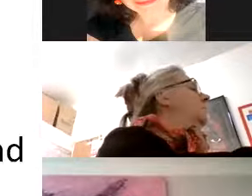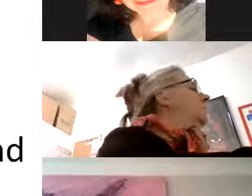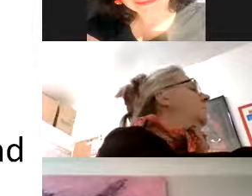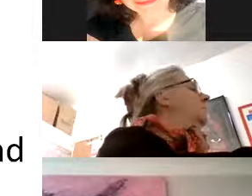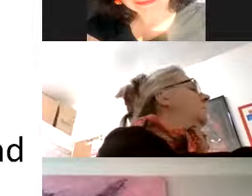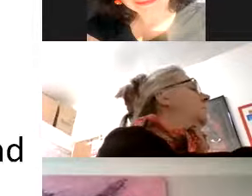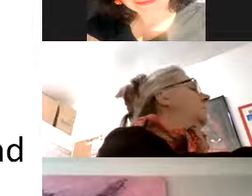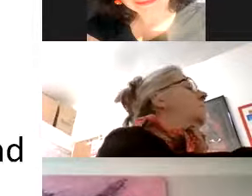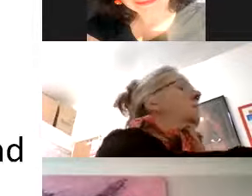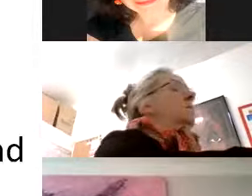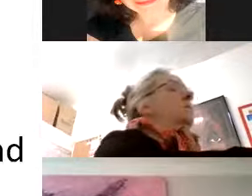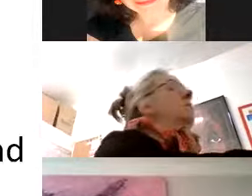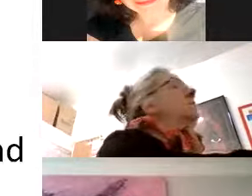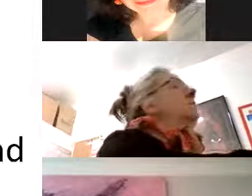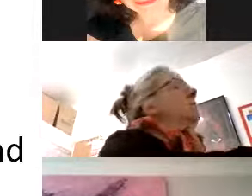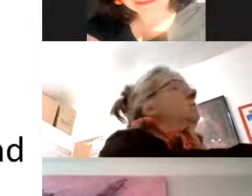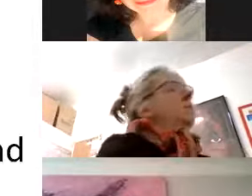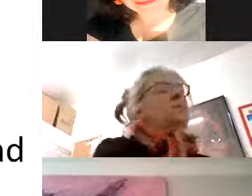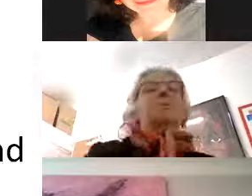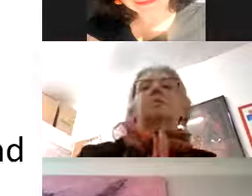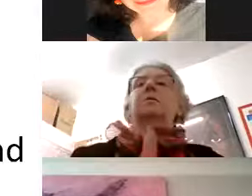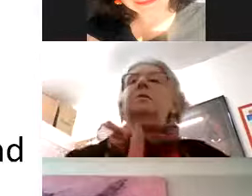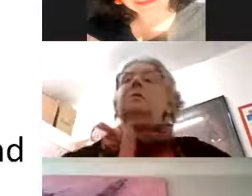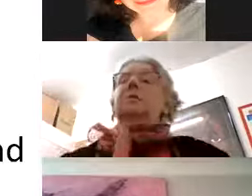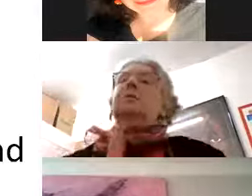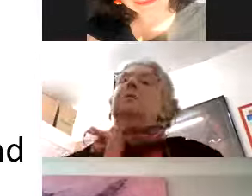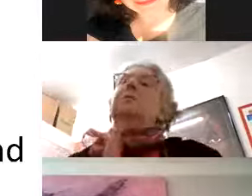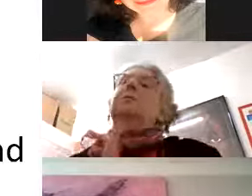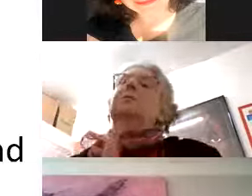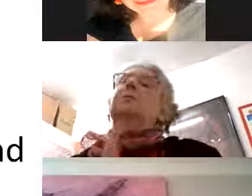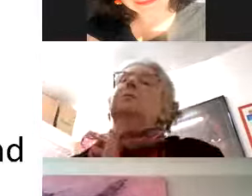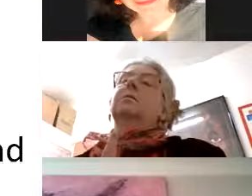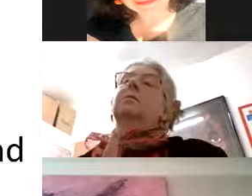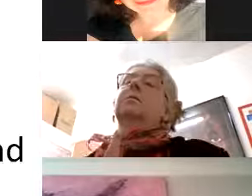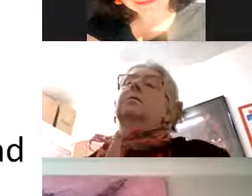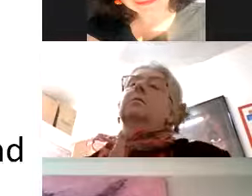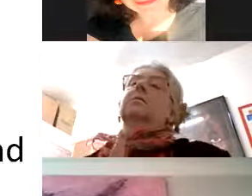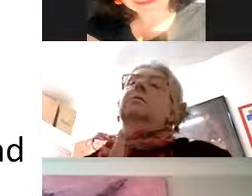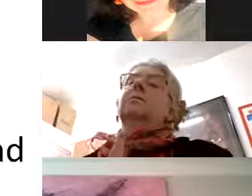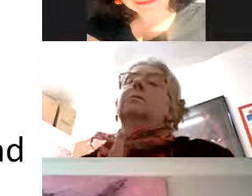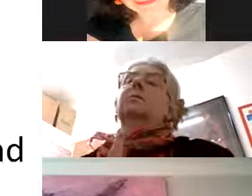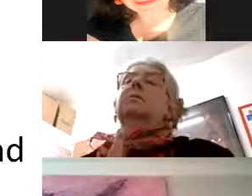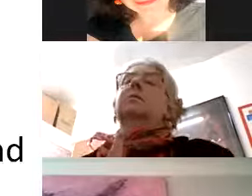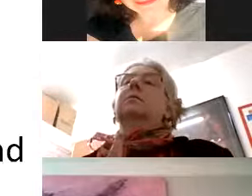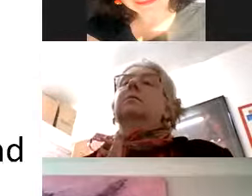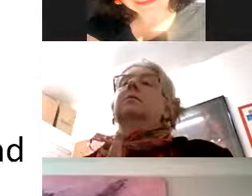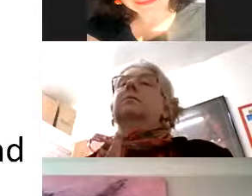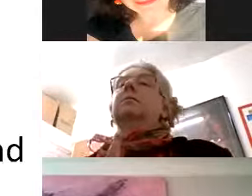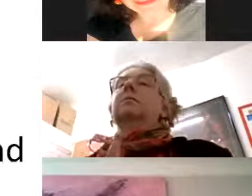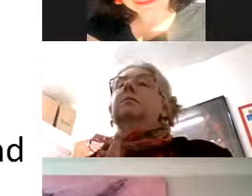we have very very minimal pr and we usually don't get much mention of what any of our work at dash